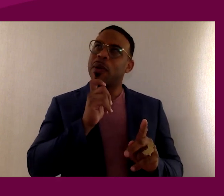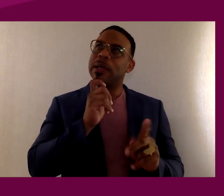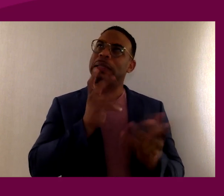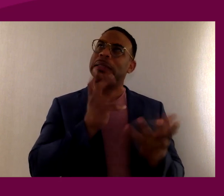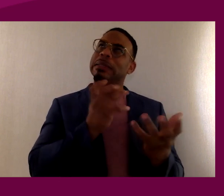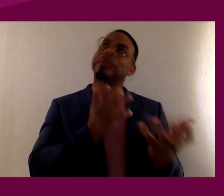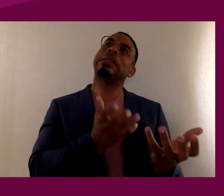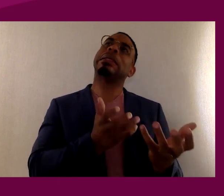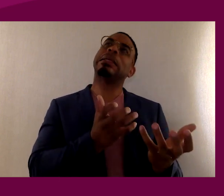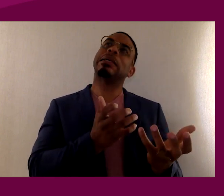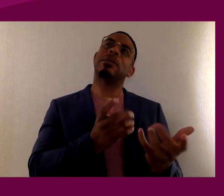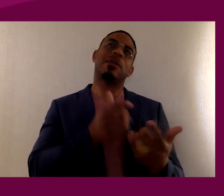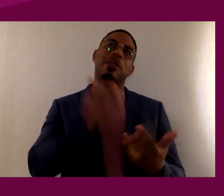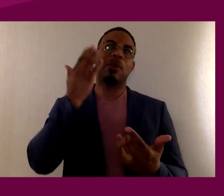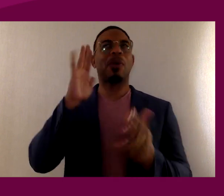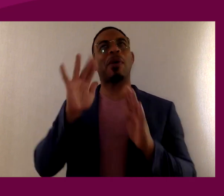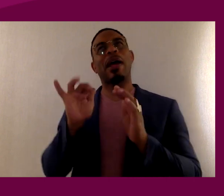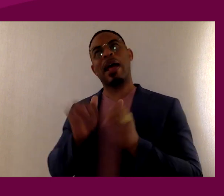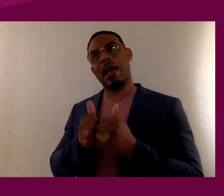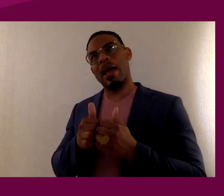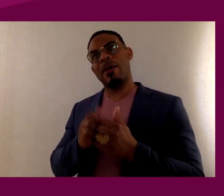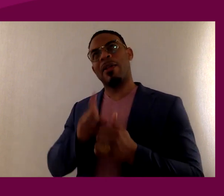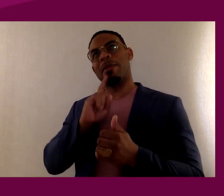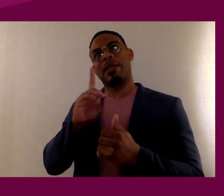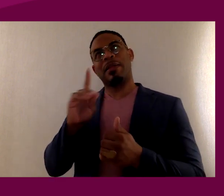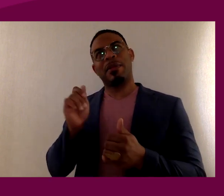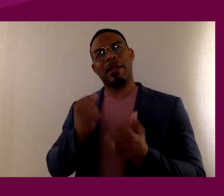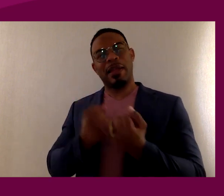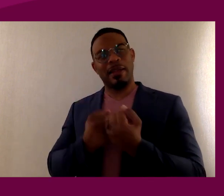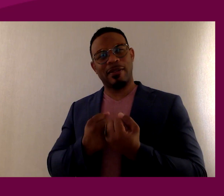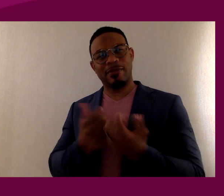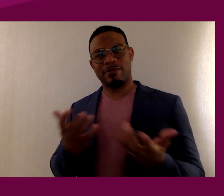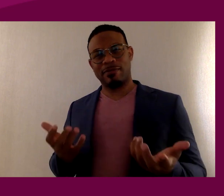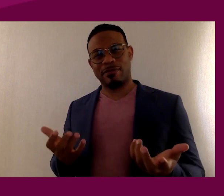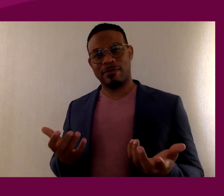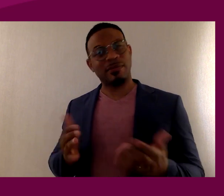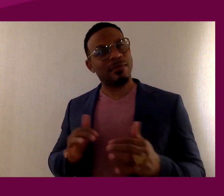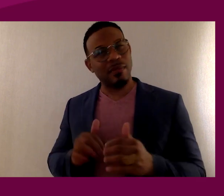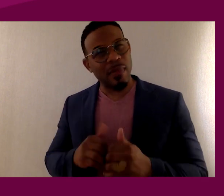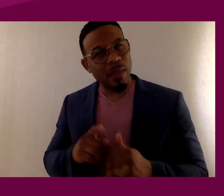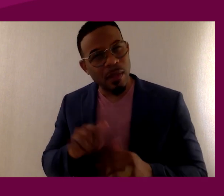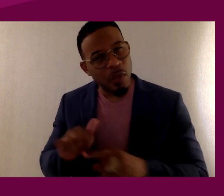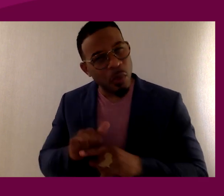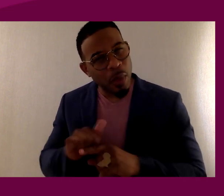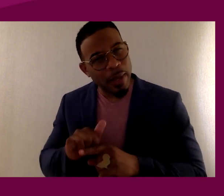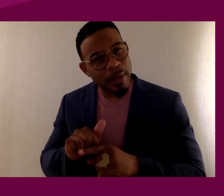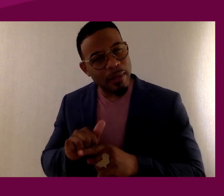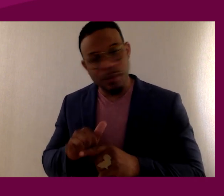how do you take people who desire but don't know how to be a disability advocate?